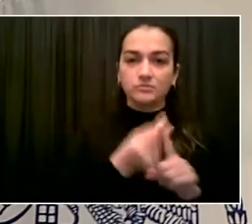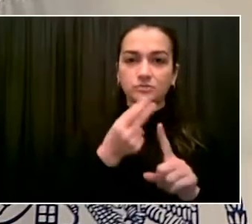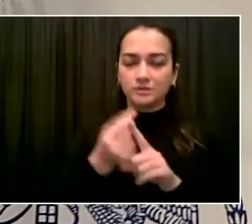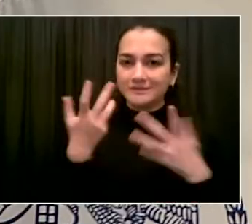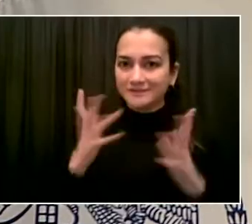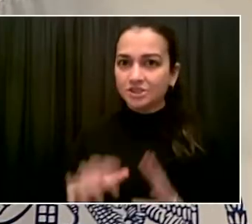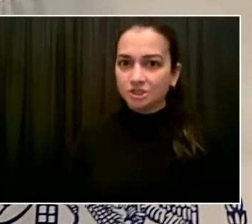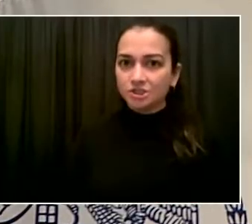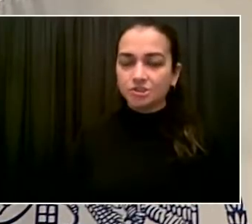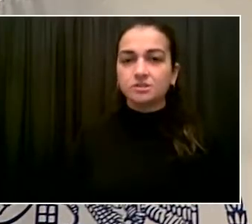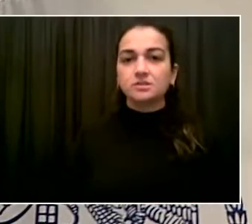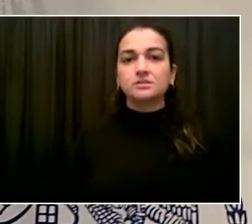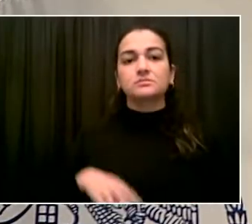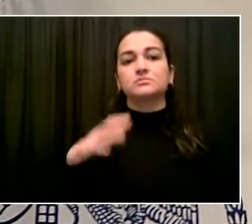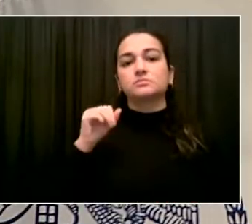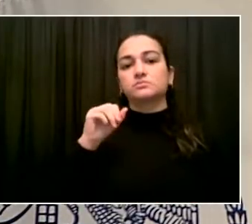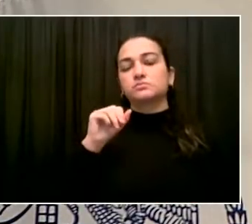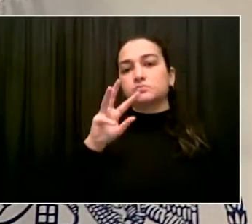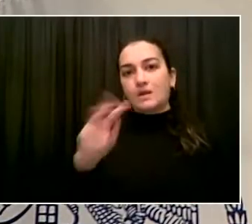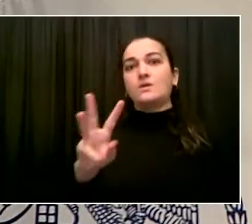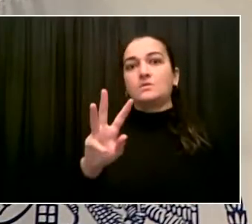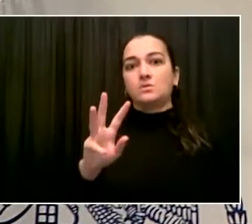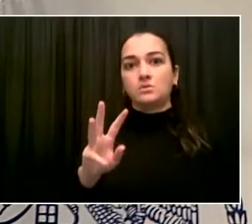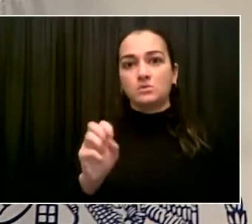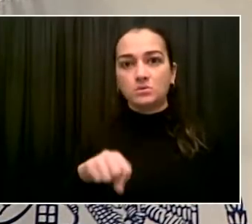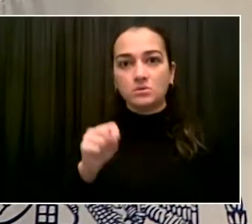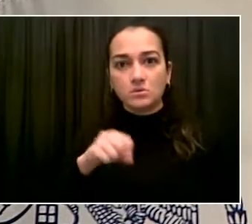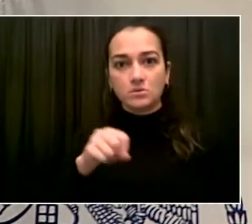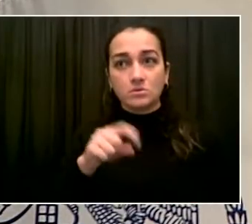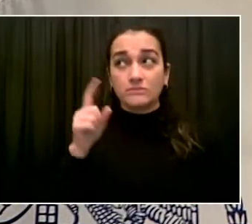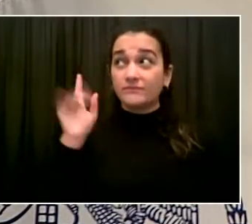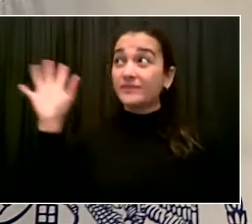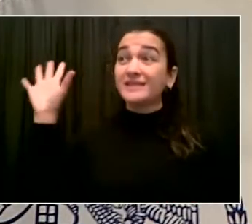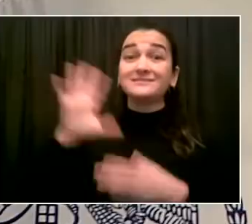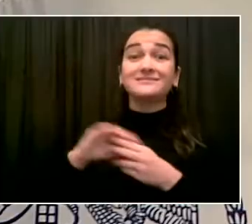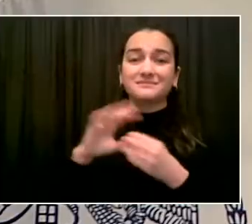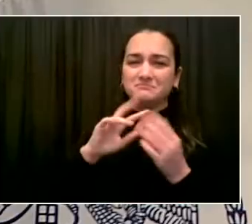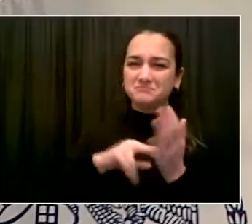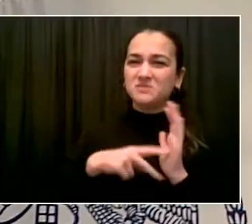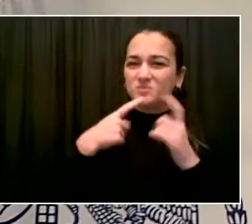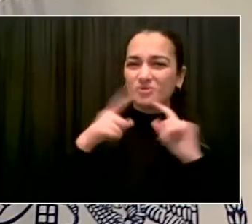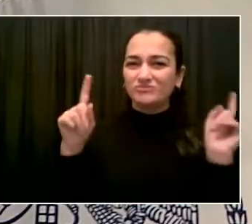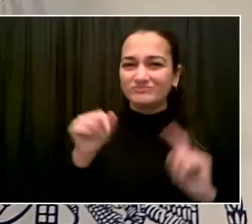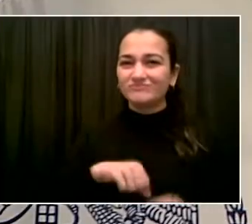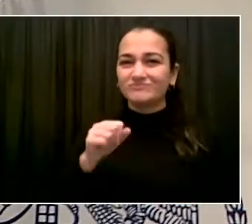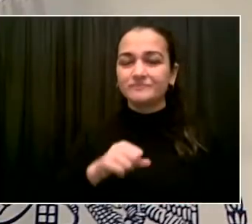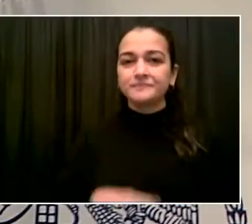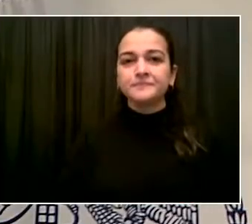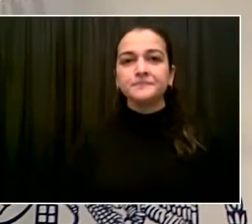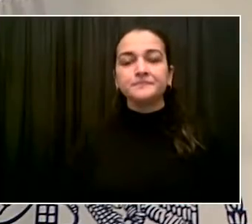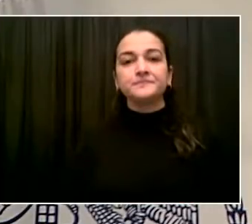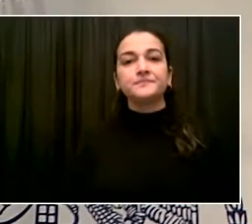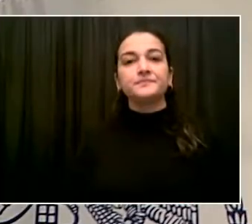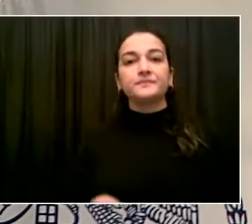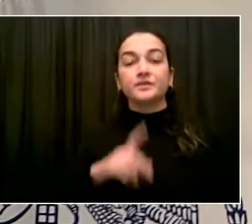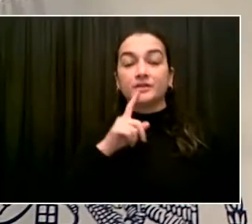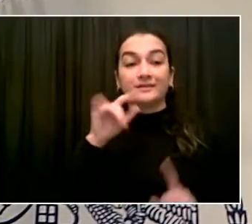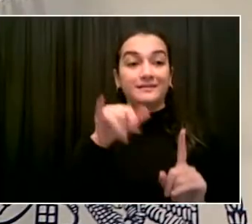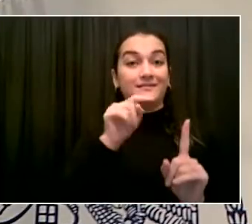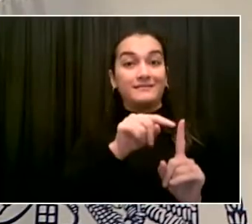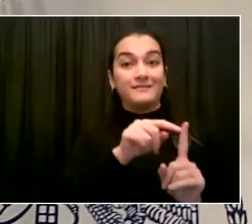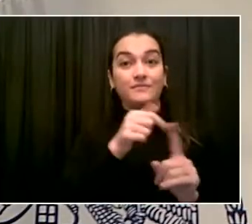ASTOUNDING.